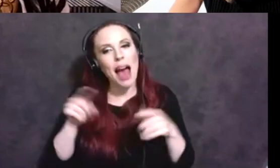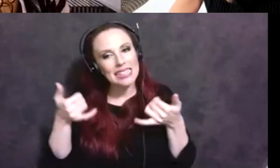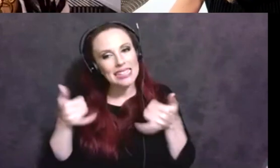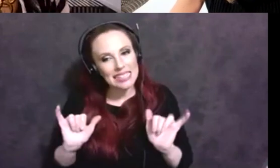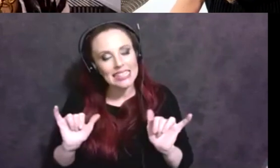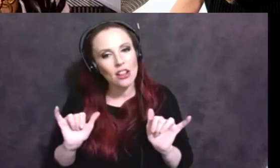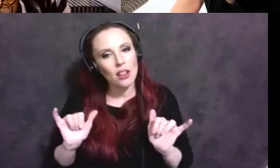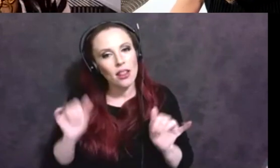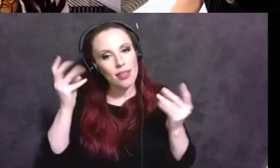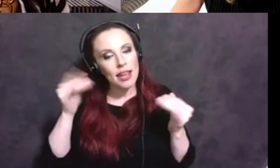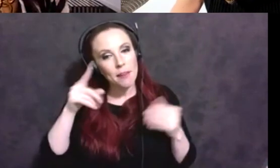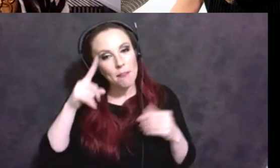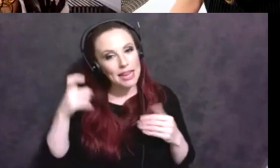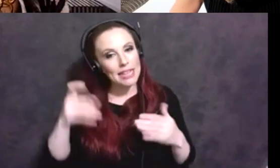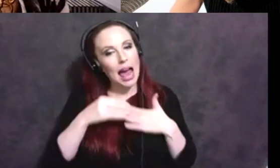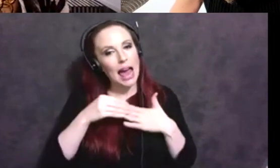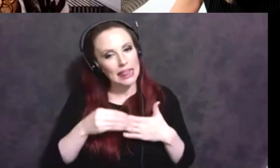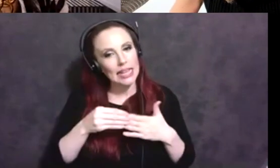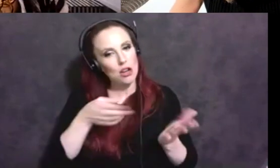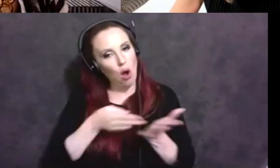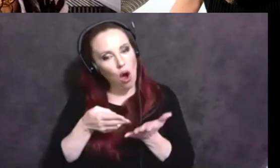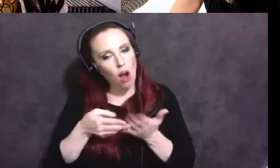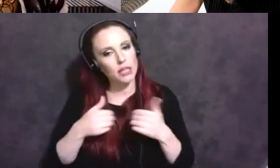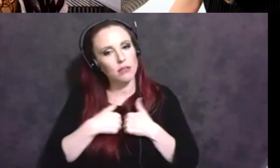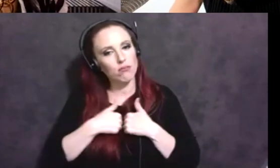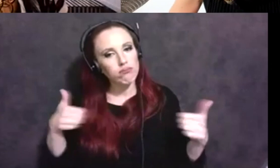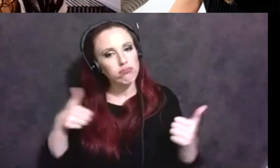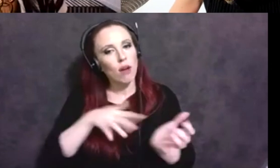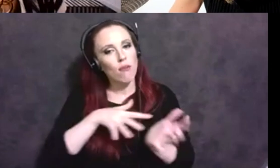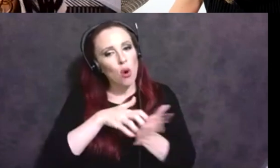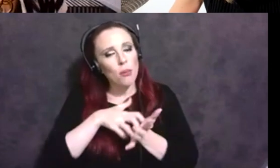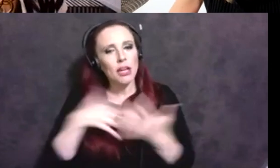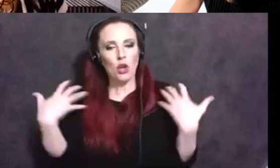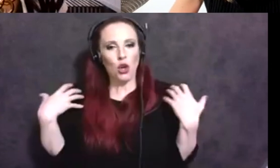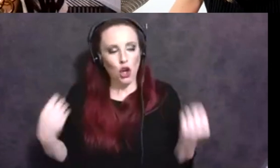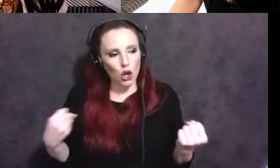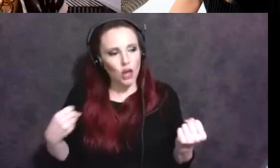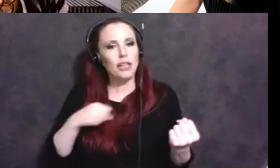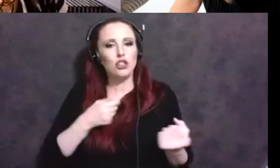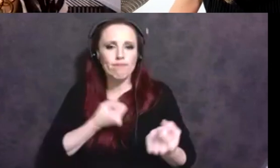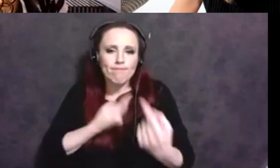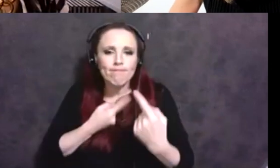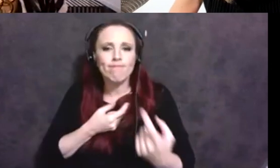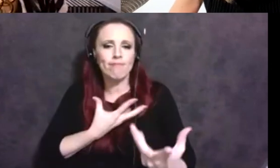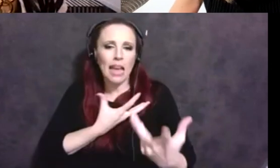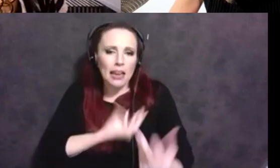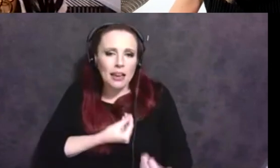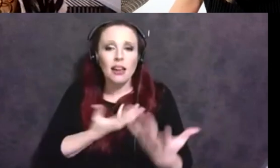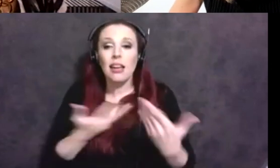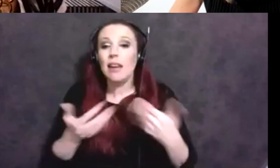the time I am like I am the worst leader and constantly worrying about my core team, I